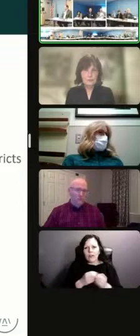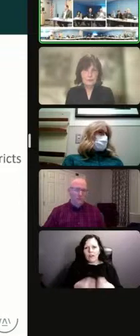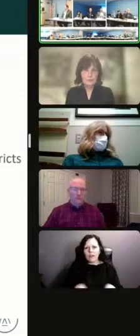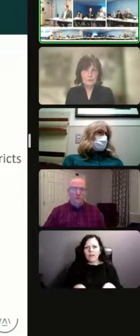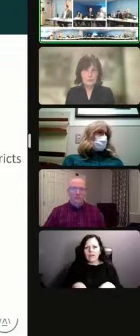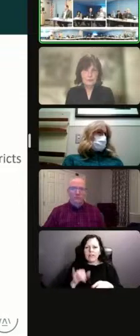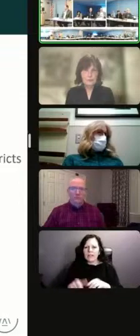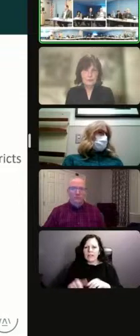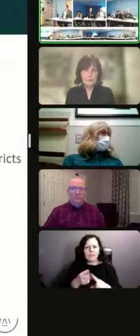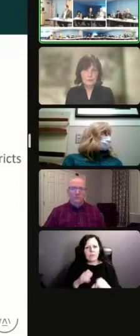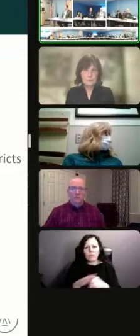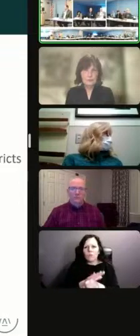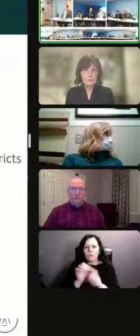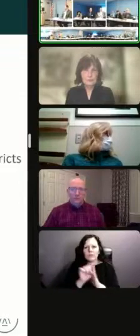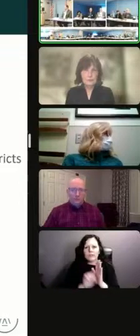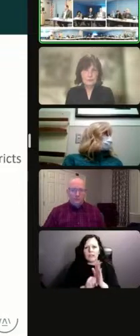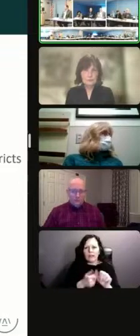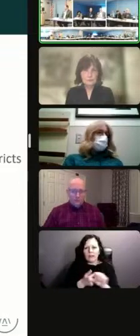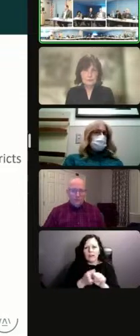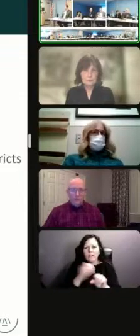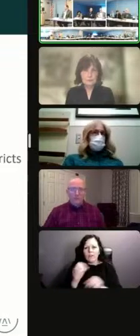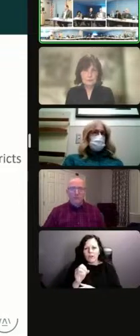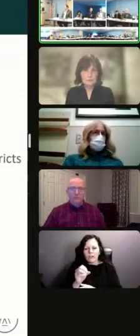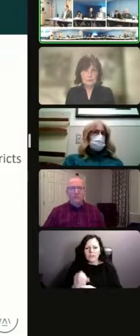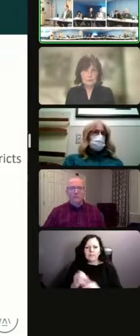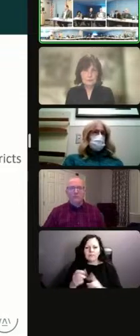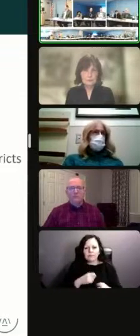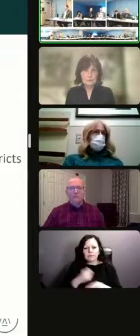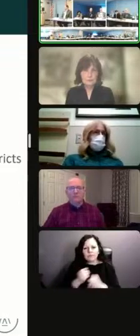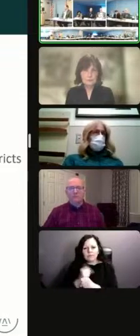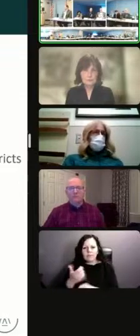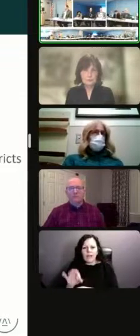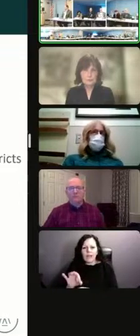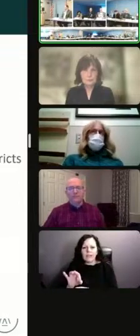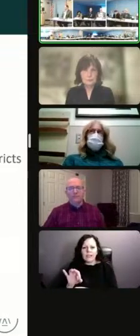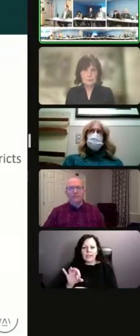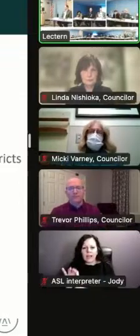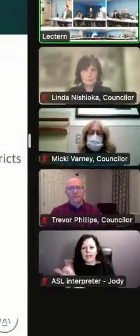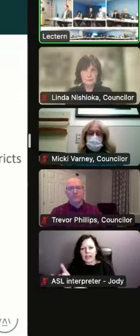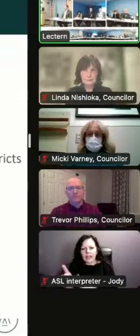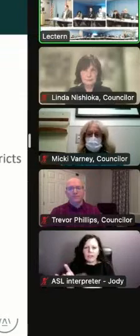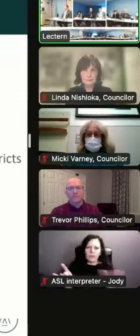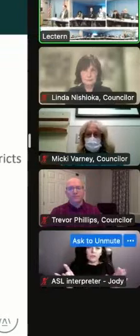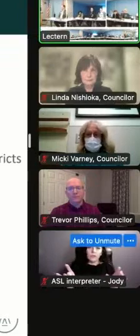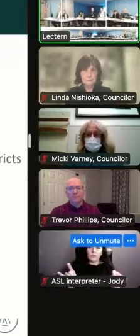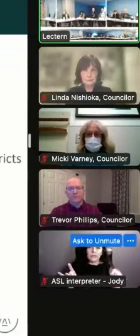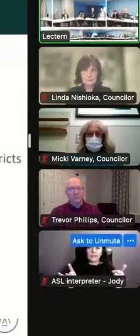MONEY CHOSEN REVENUE LOST DUE